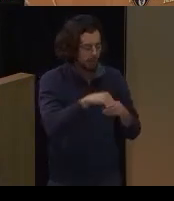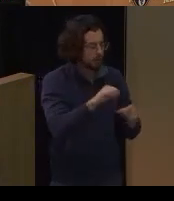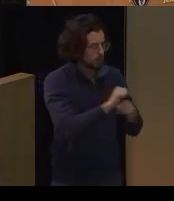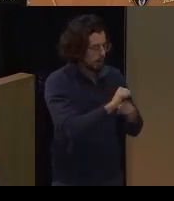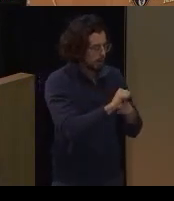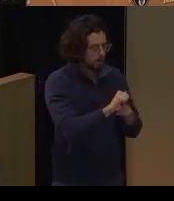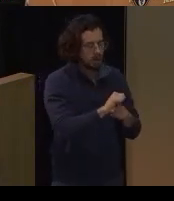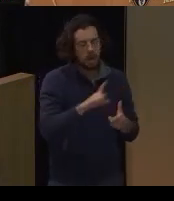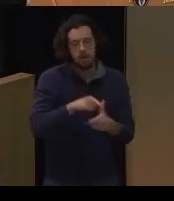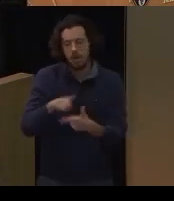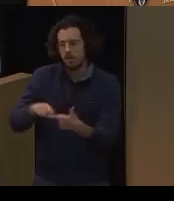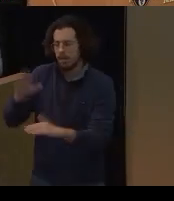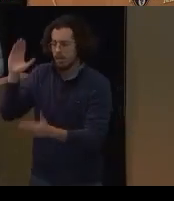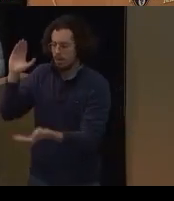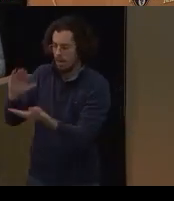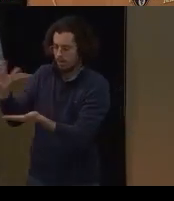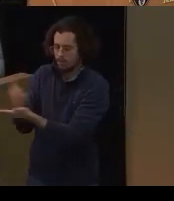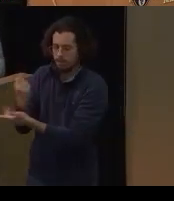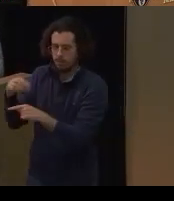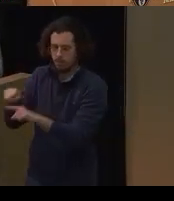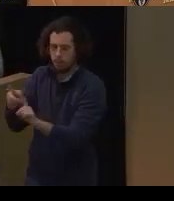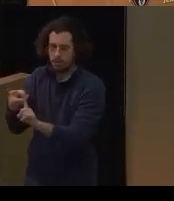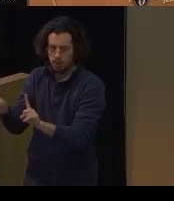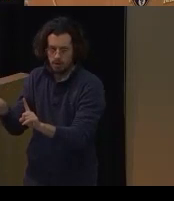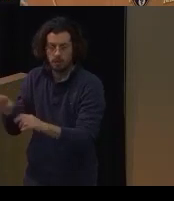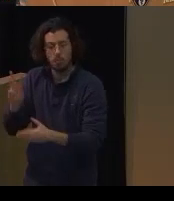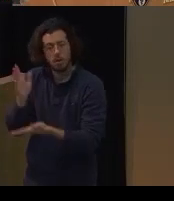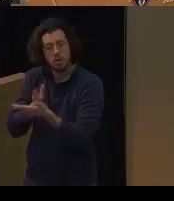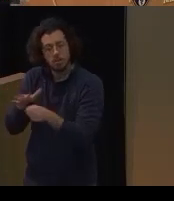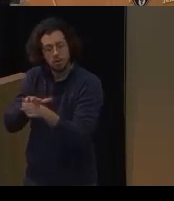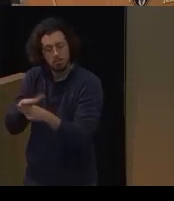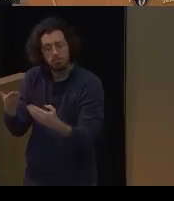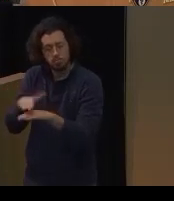of the transfer task but it is there for some regions okay so the answer here seems to be yes